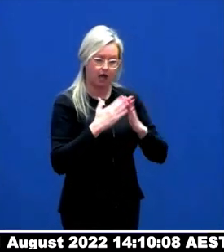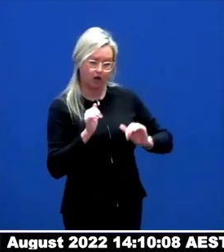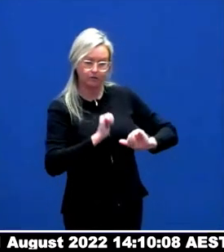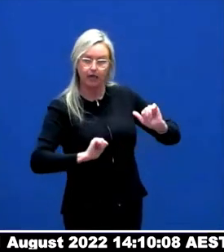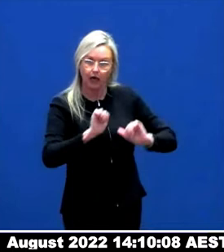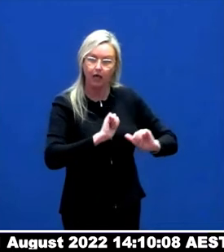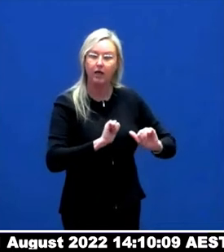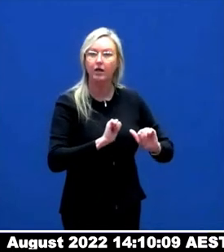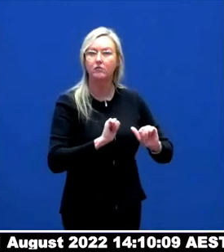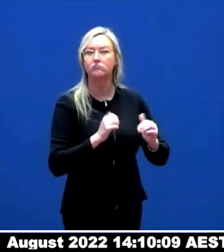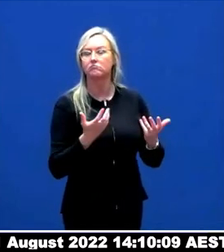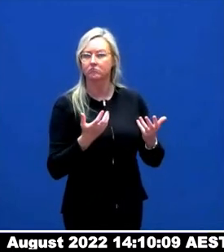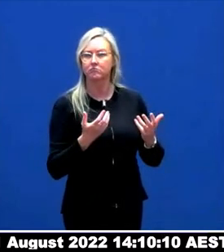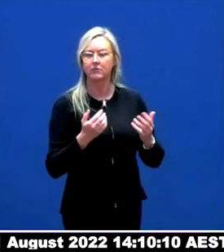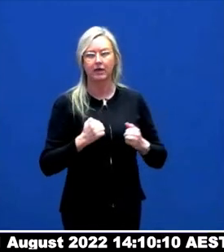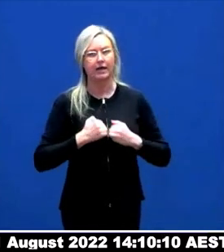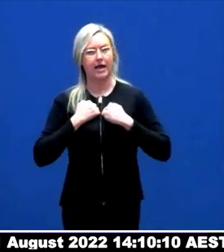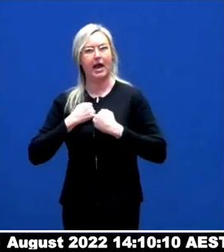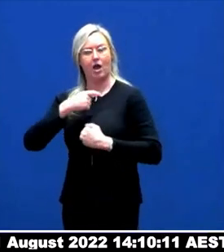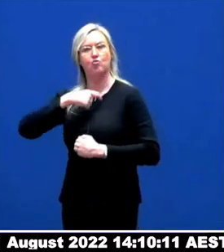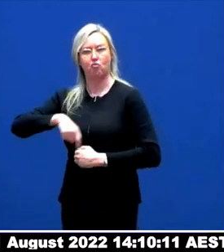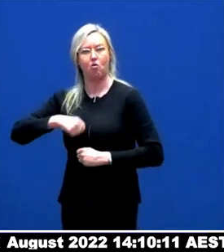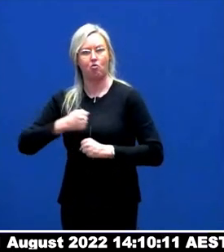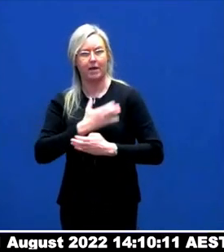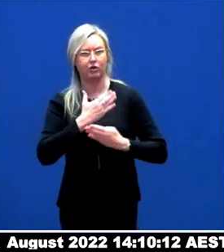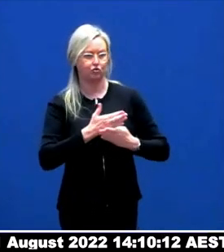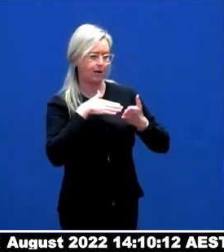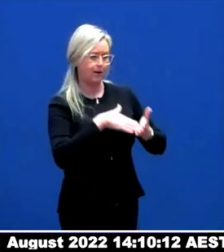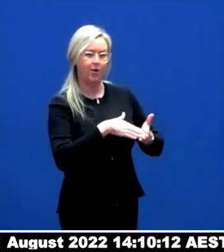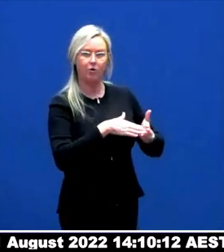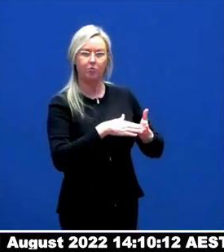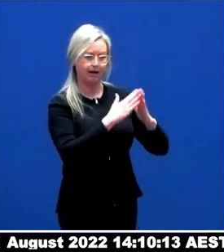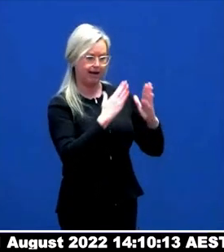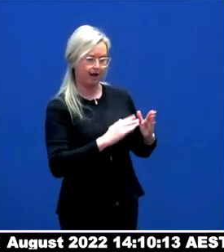So, that's our role in prevention of homelessness, is putting in those